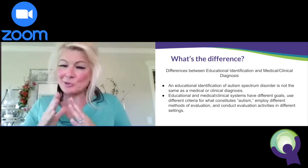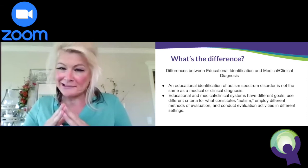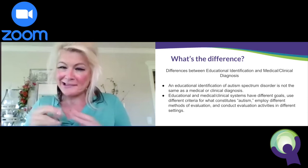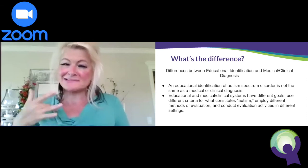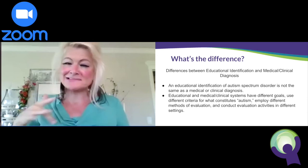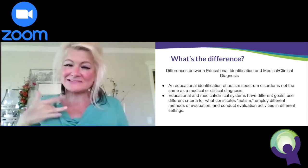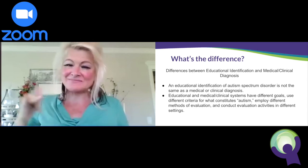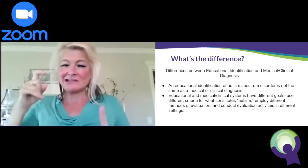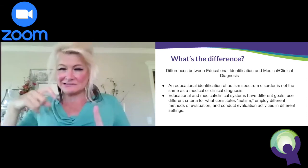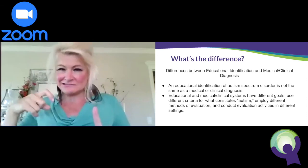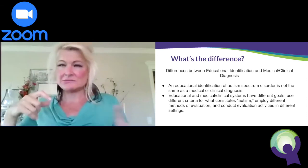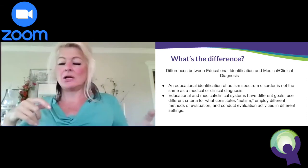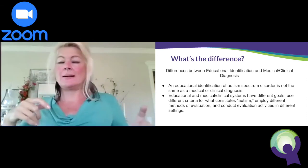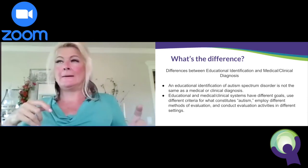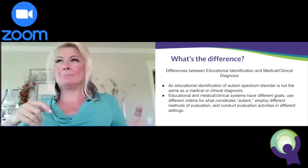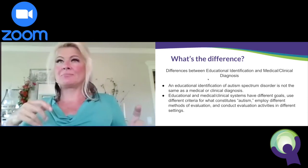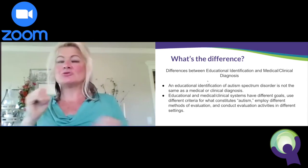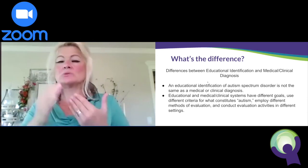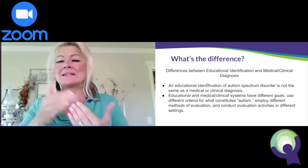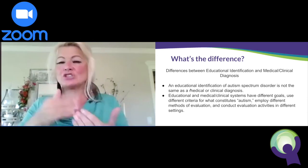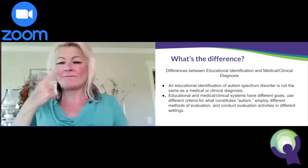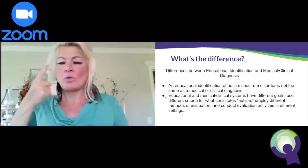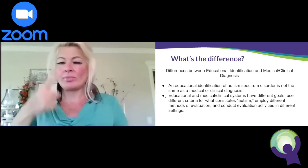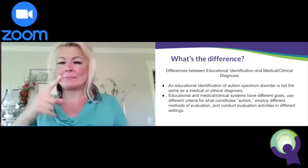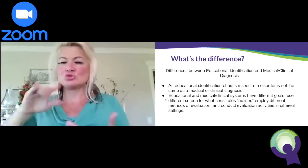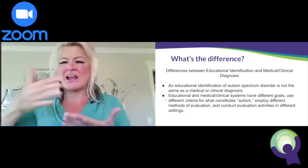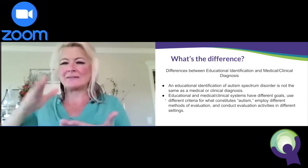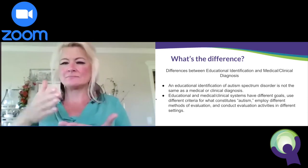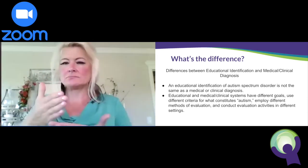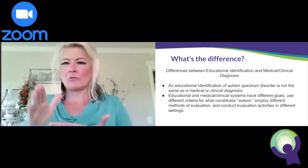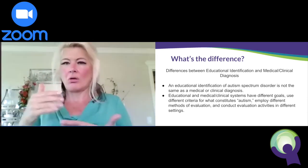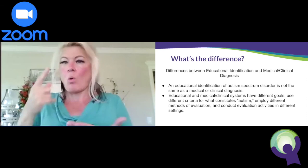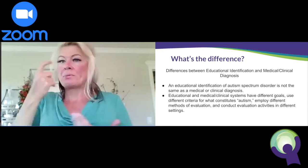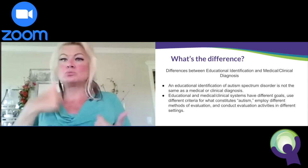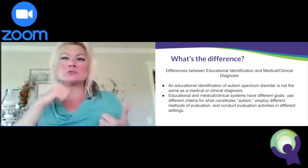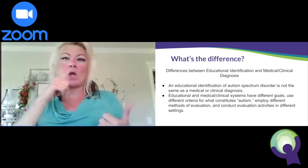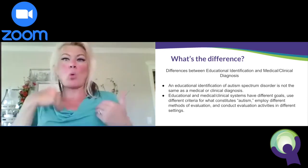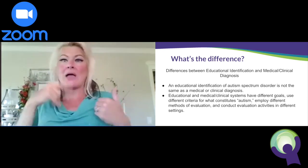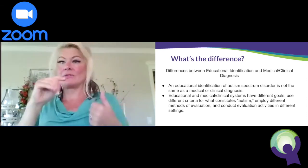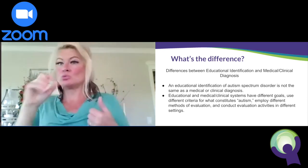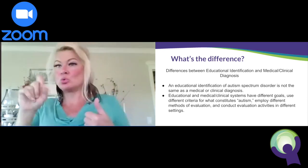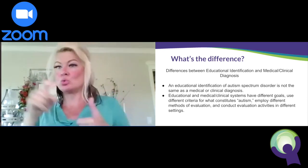The psychologists who are not very familiar with deafness and autism, it